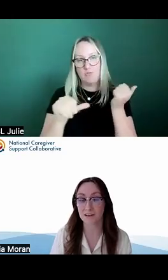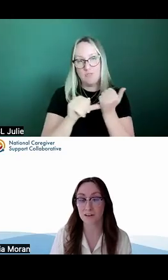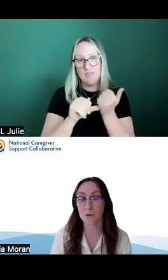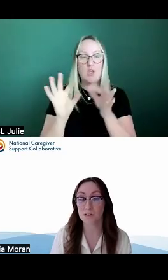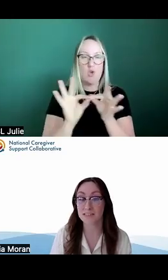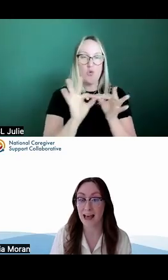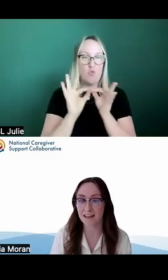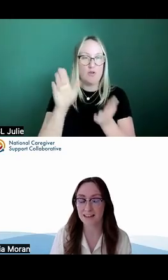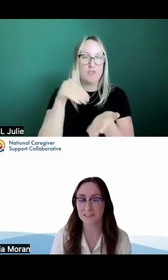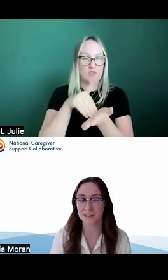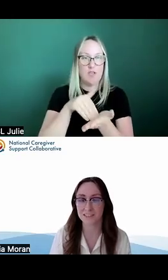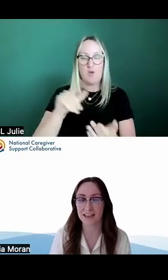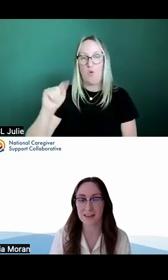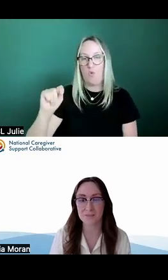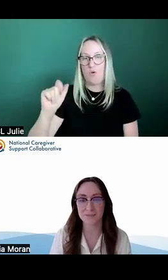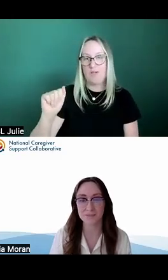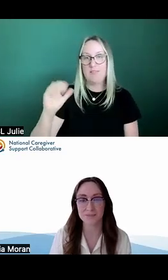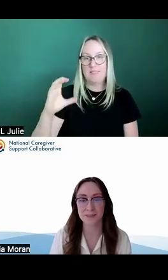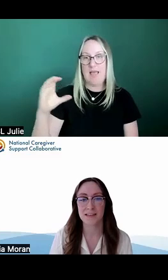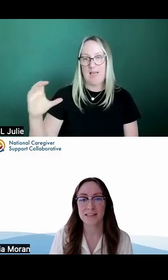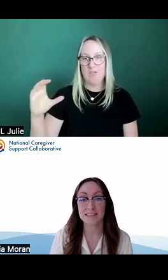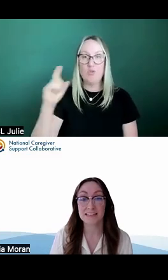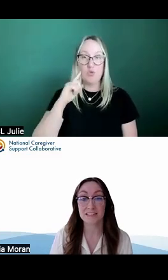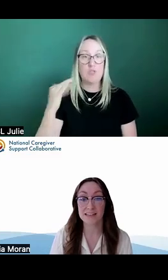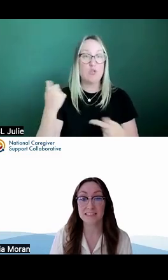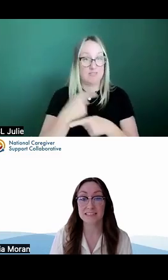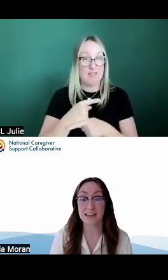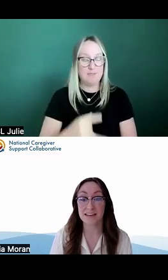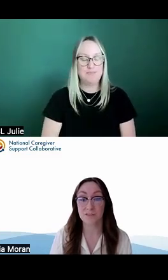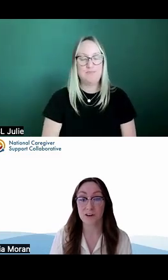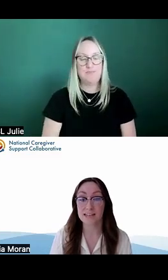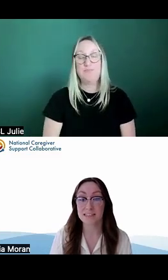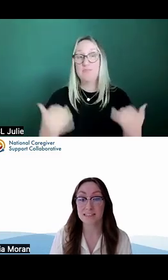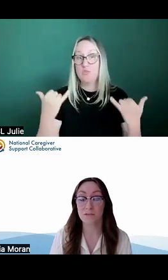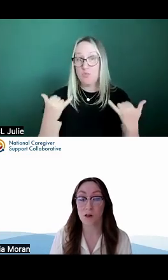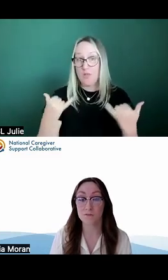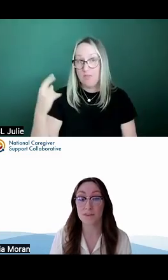Center, or TACC, as you'll hear today. Today’s event is intended for entities involved with